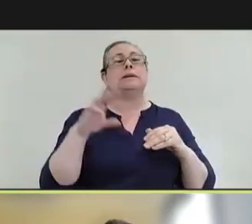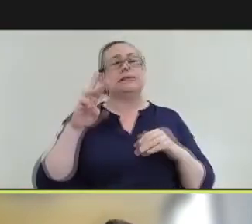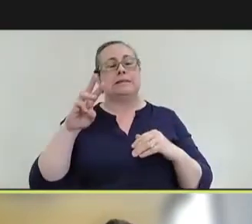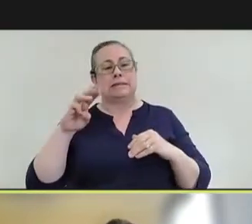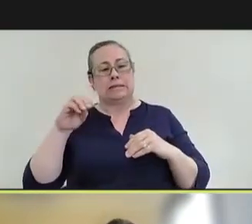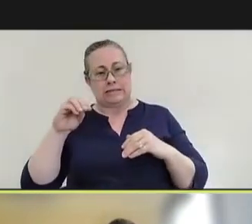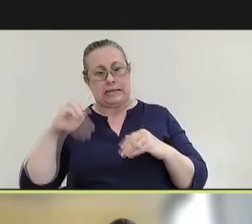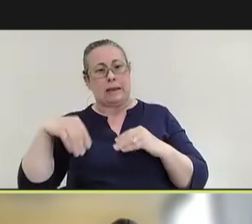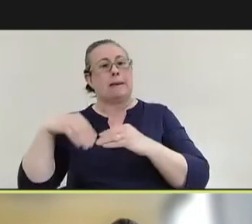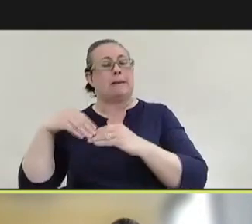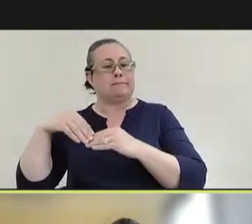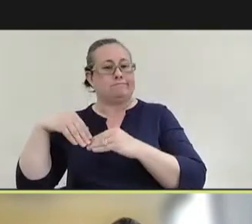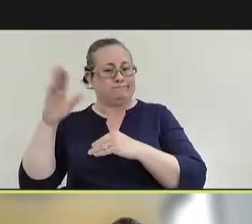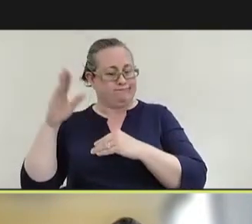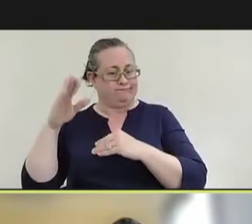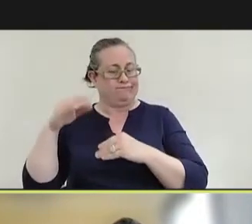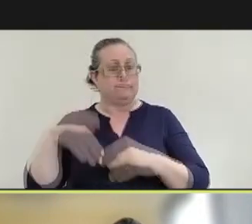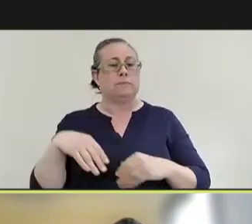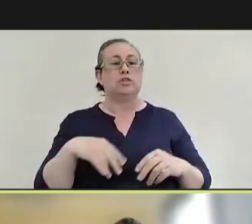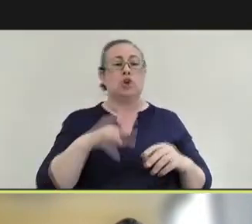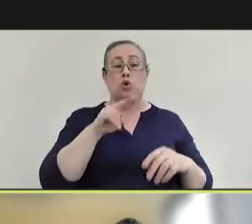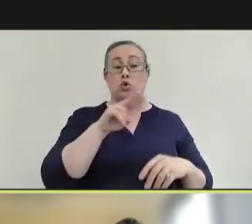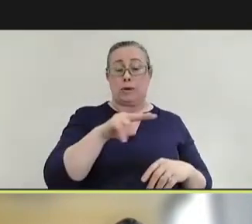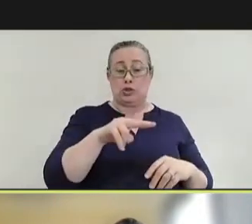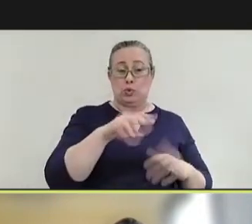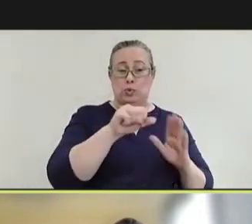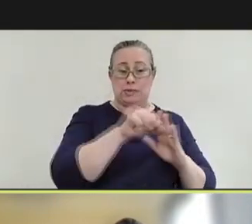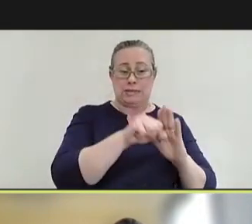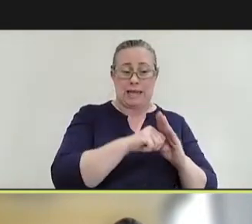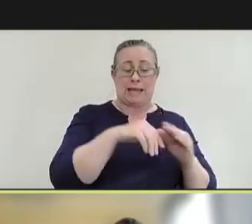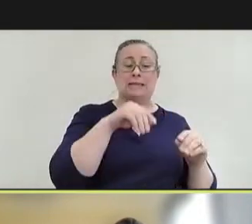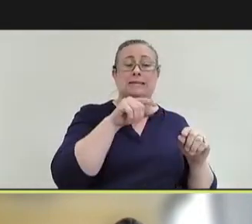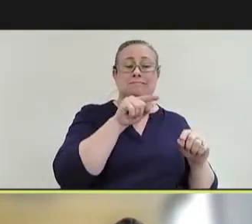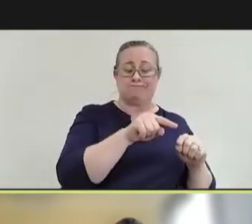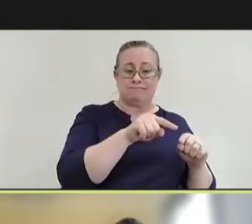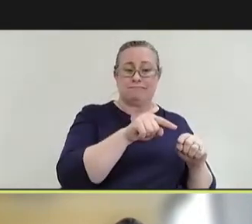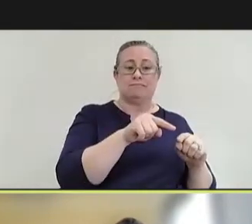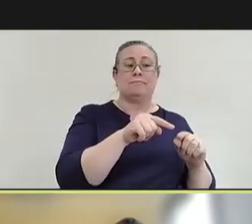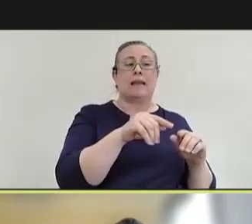and what you're seeing in 22 states in the 50 plus, there were improvements,